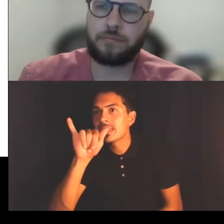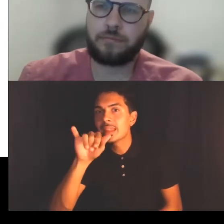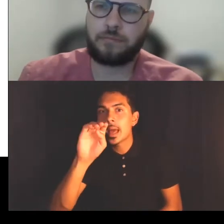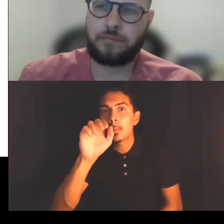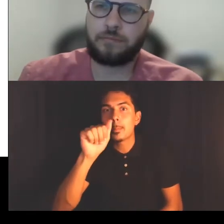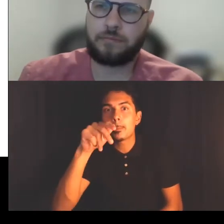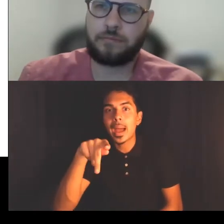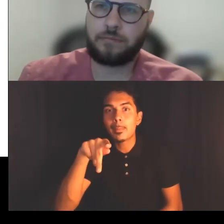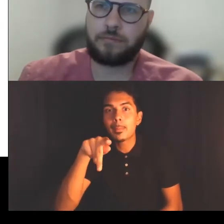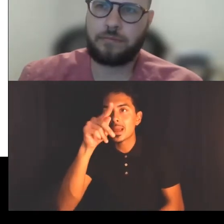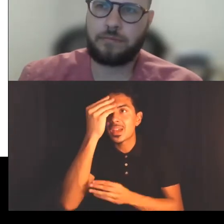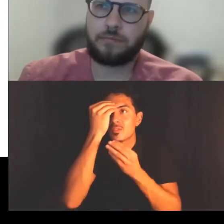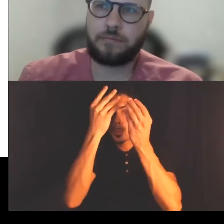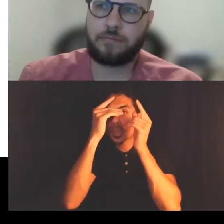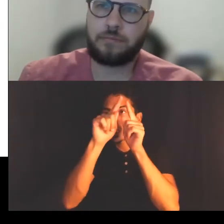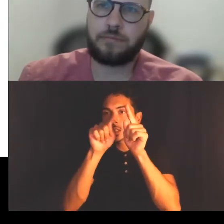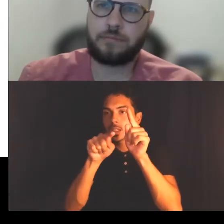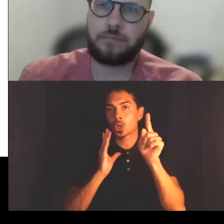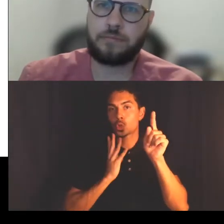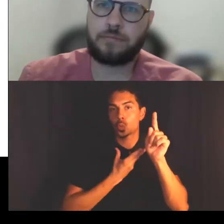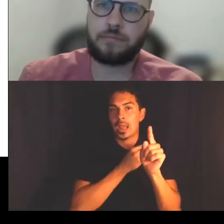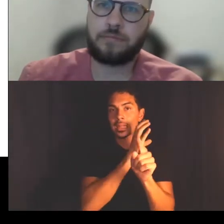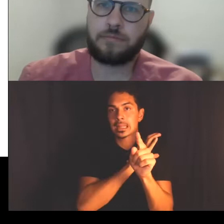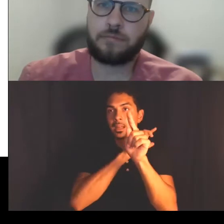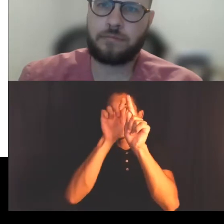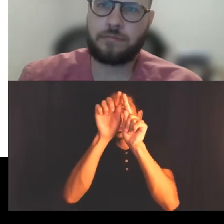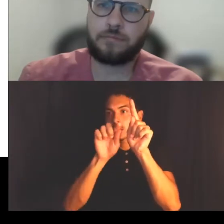So we're seeing these really, I hate to say this,